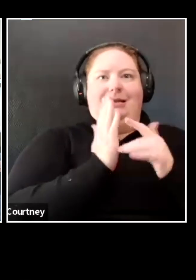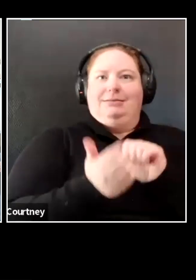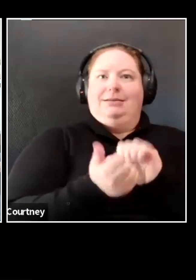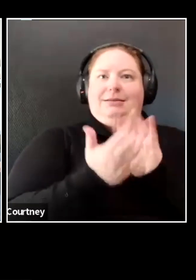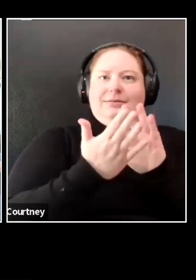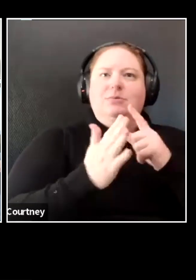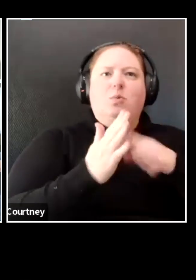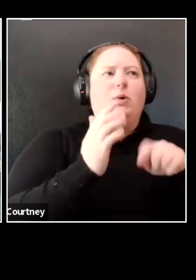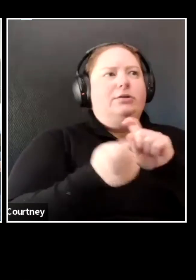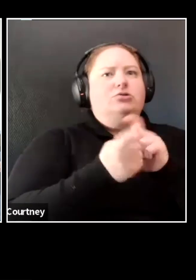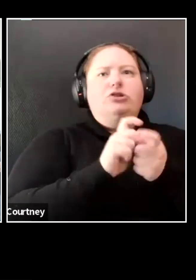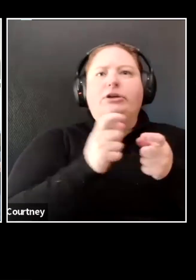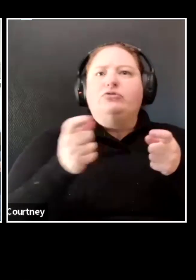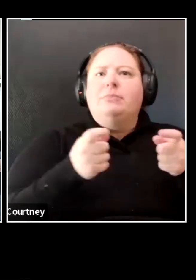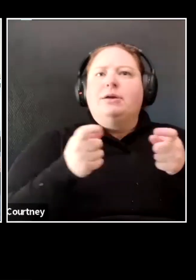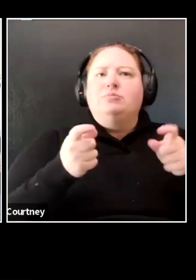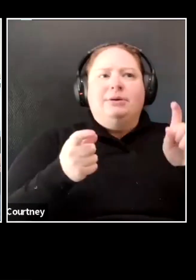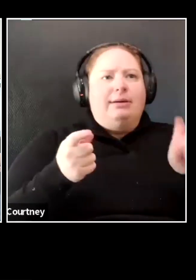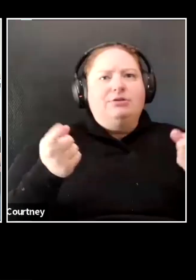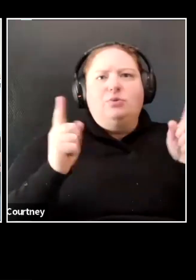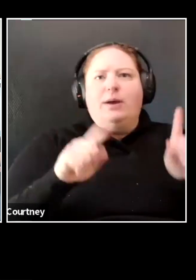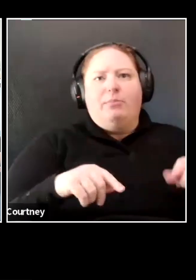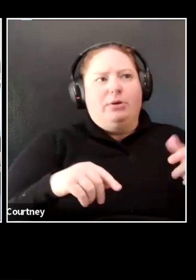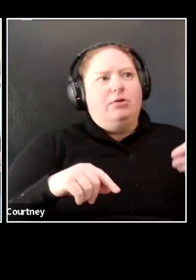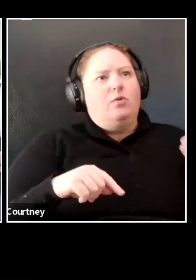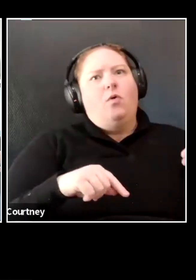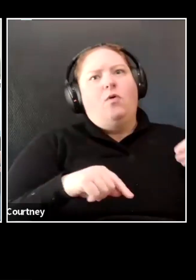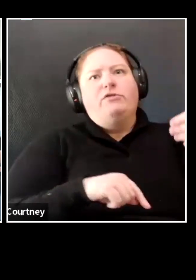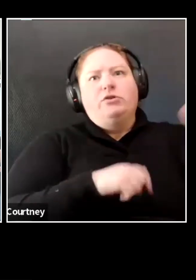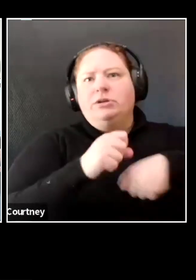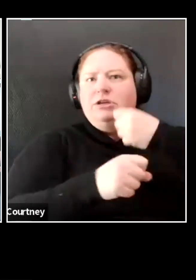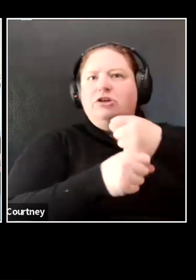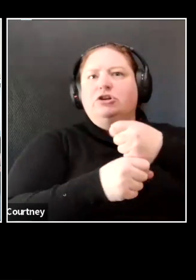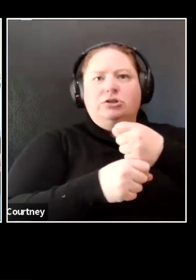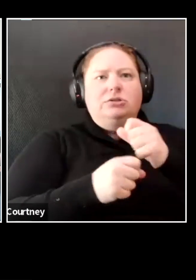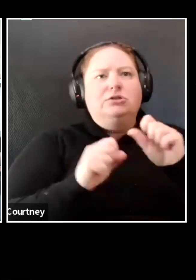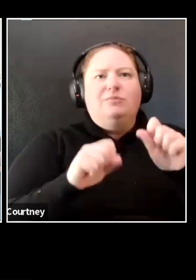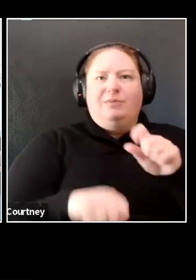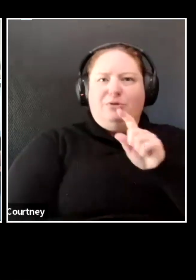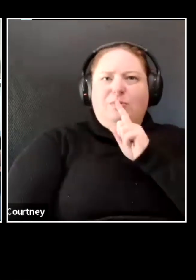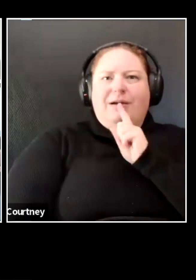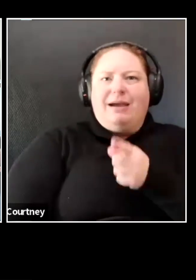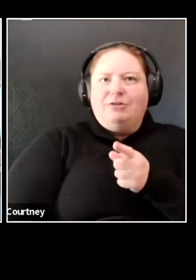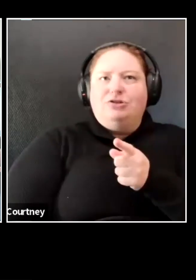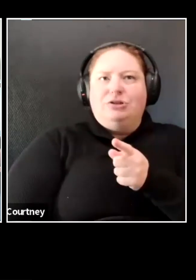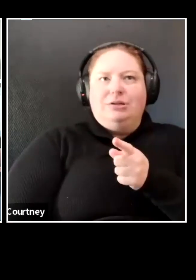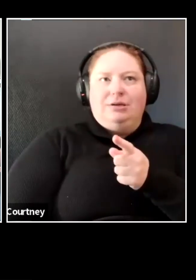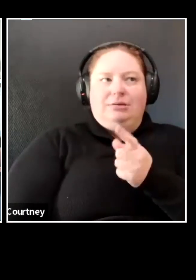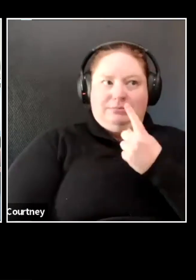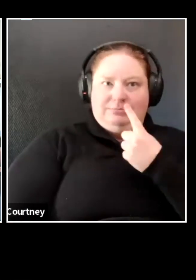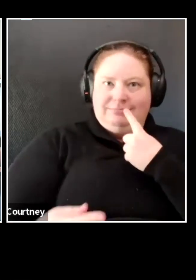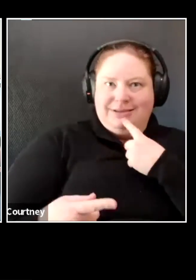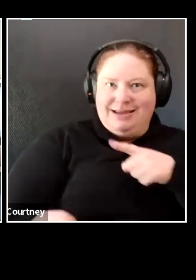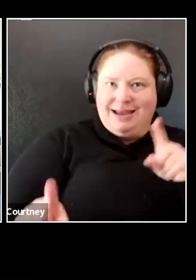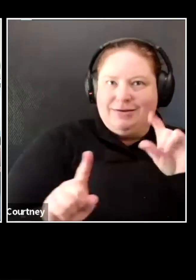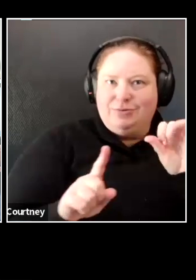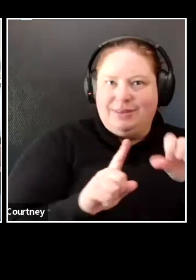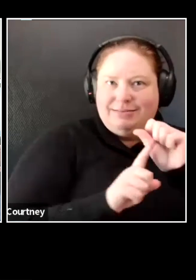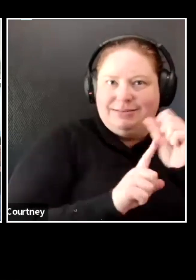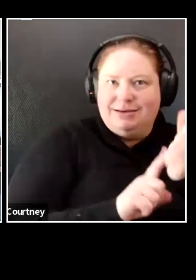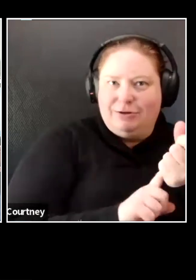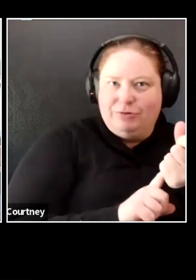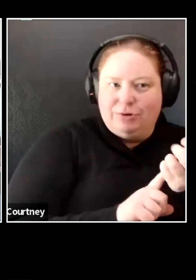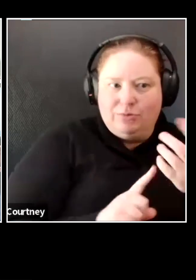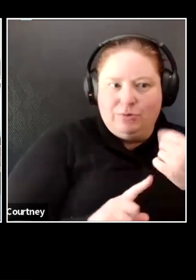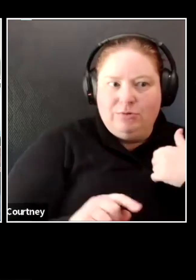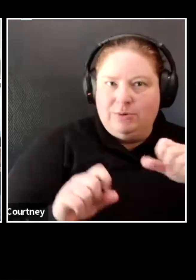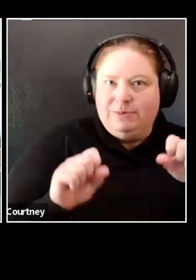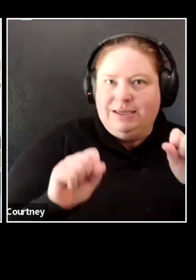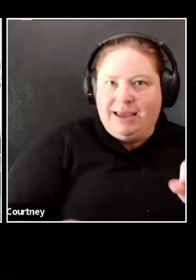that has to happen over years in order to actually um get to that scenario where we can in the future